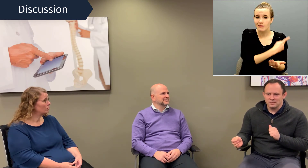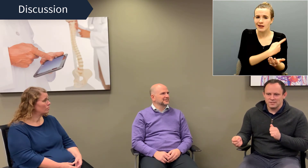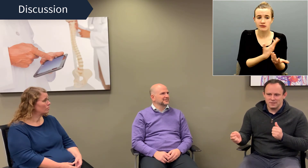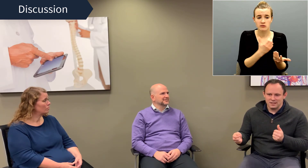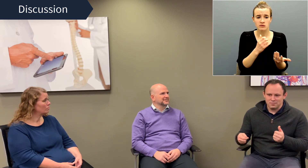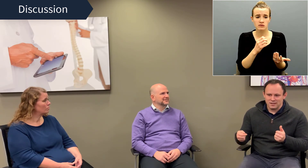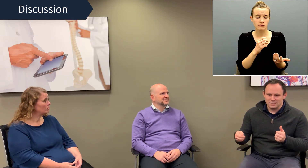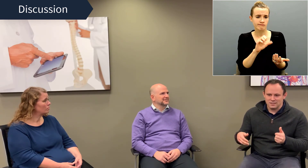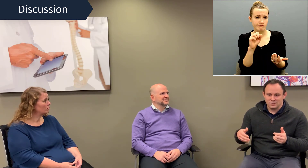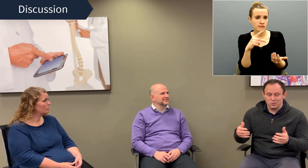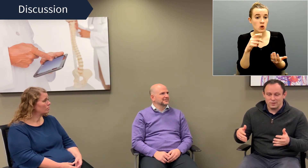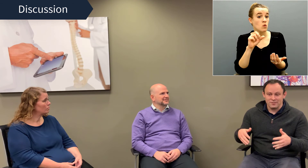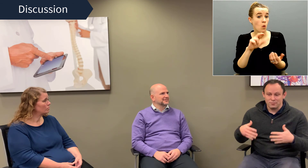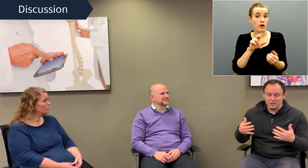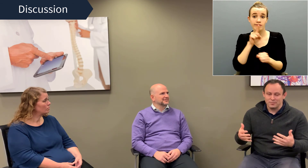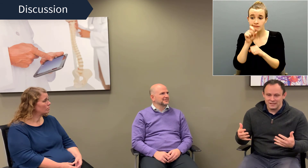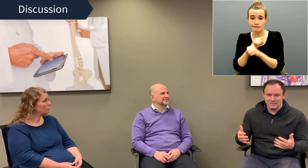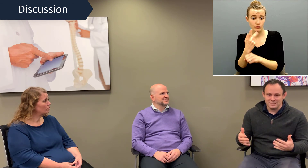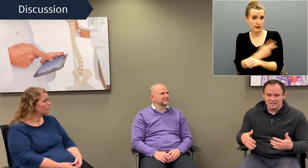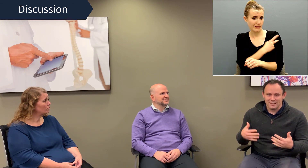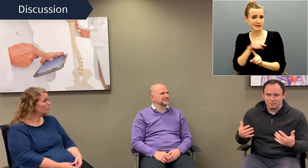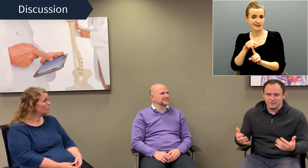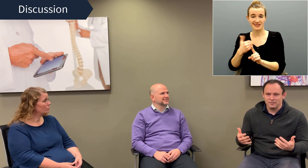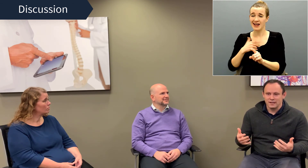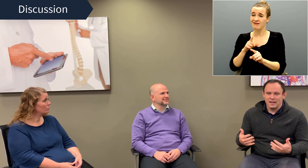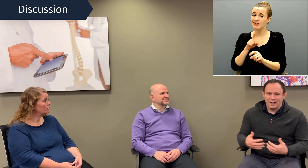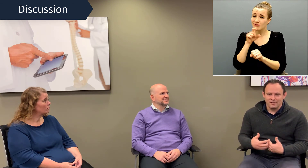simulated patients, or even real patients that have real health